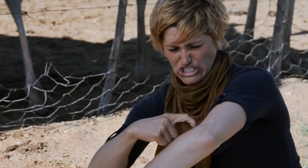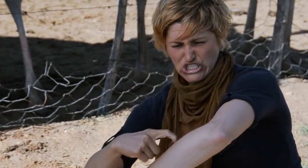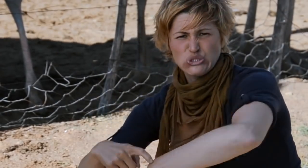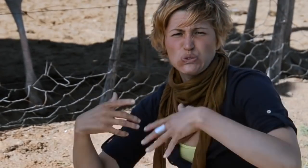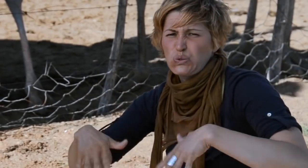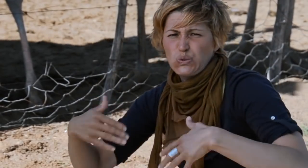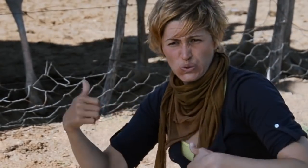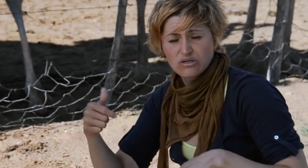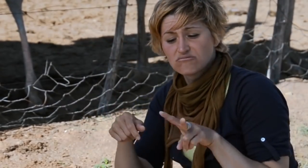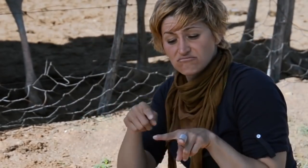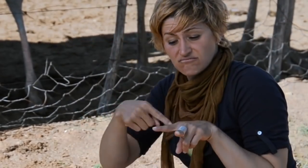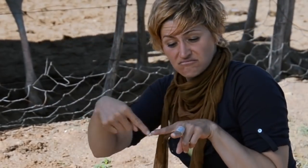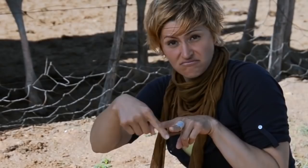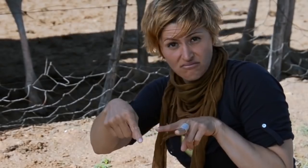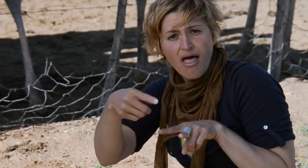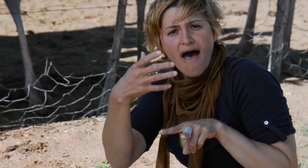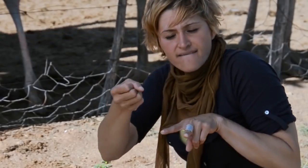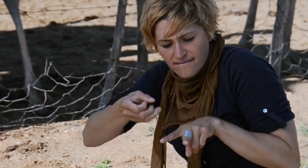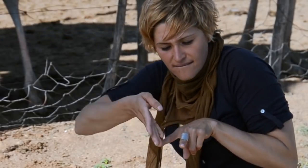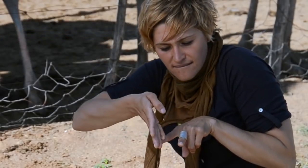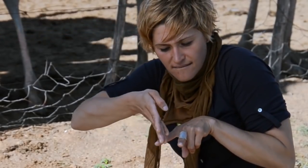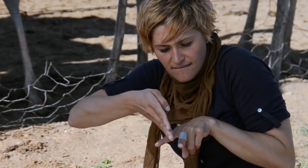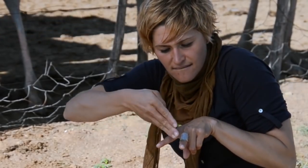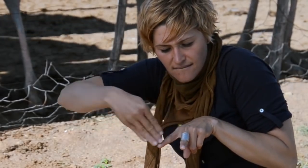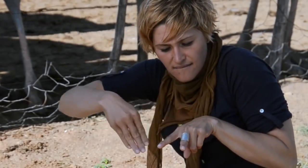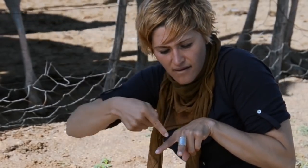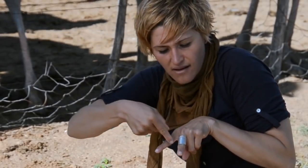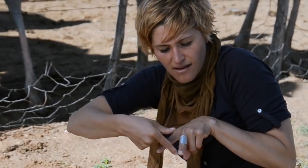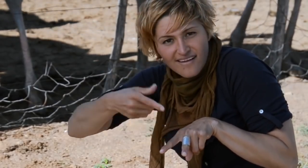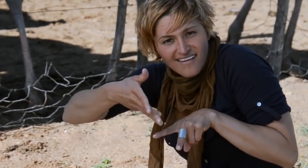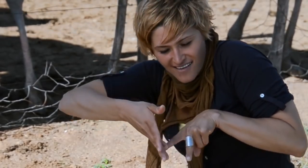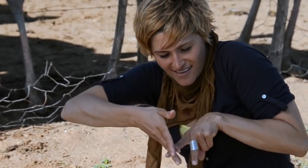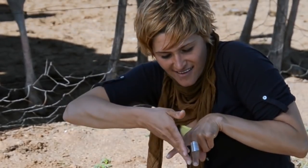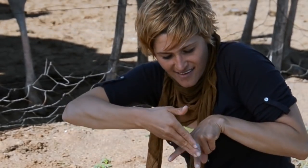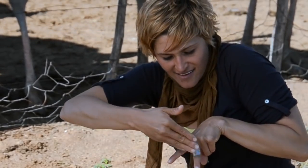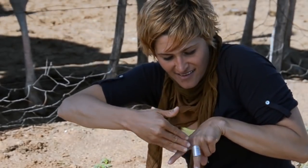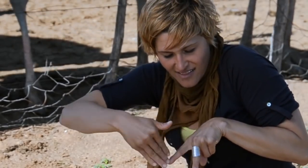The webbed part between the larger and shorter toes helps them walk on sand without clumsiness. The pad of their feet is thick and